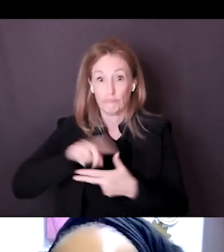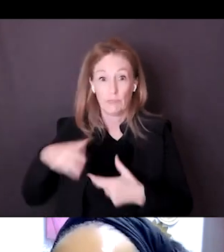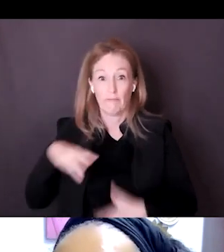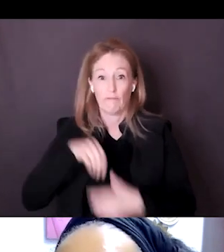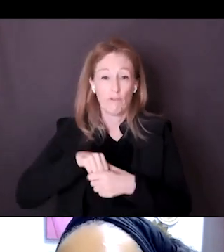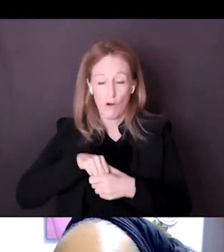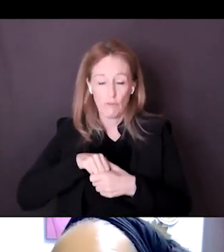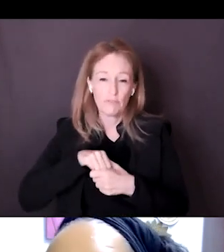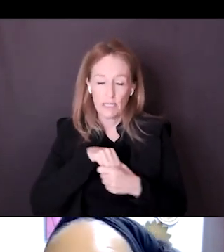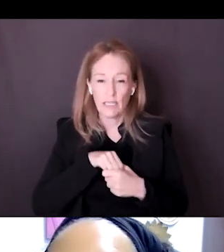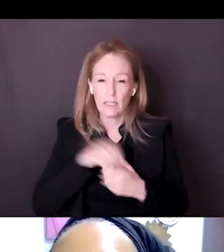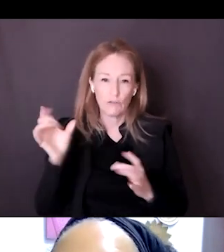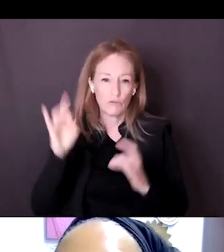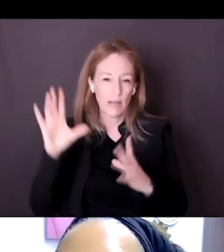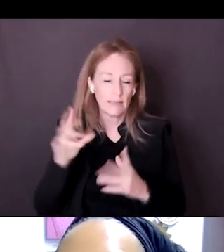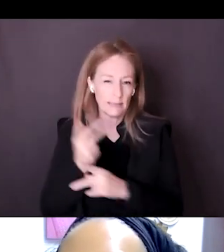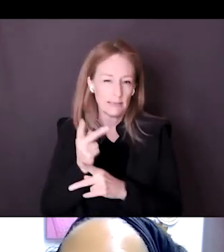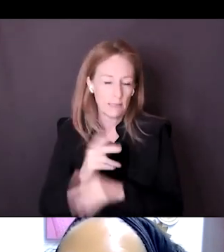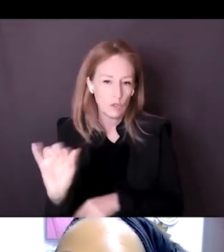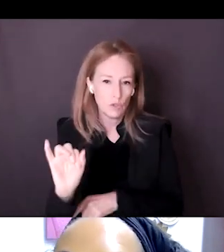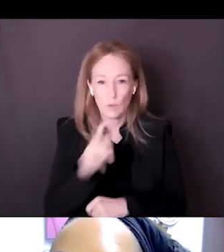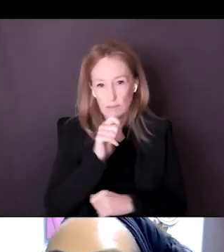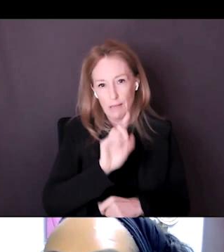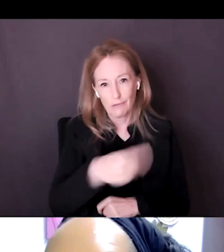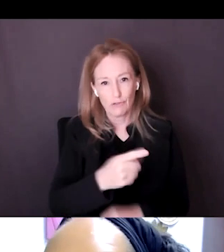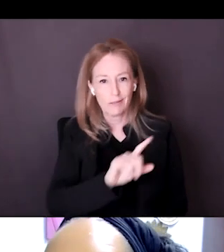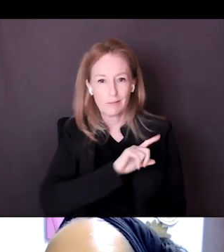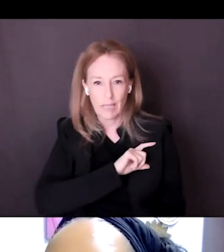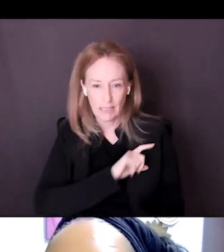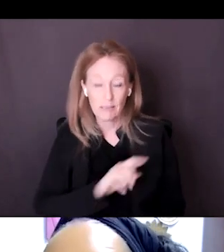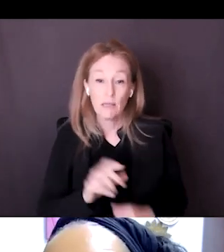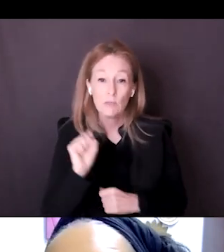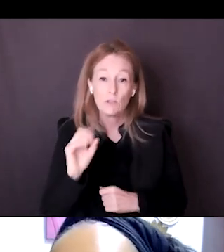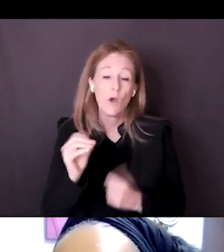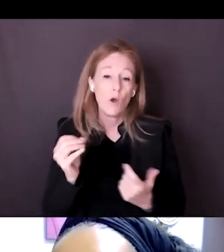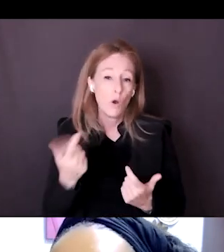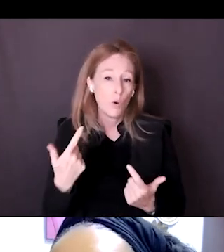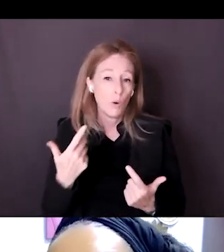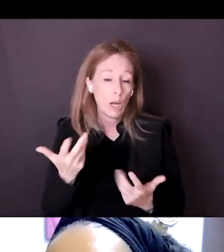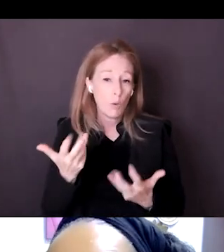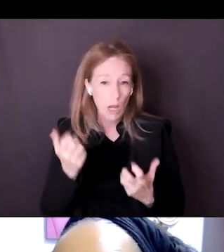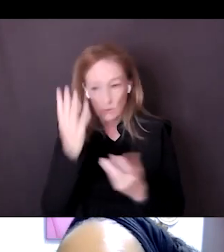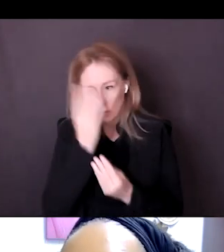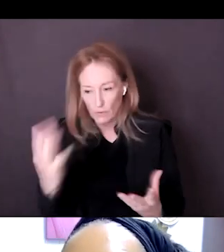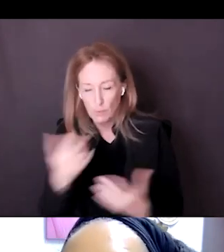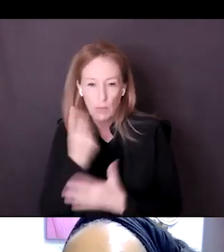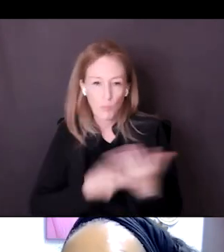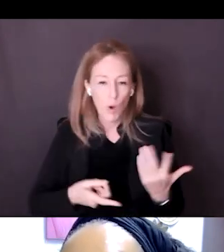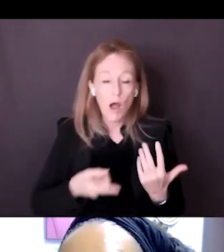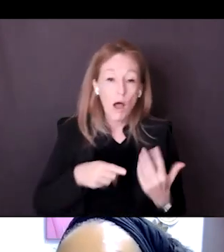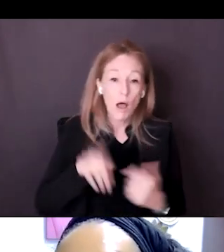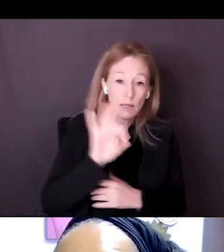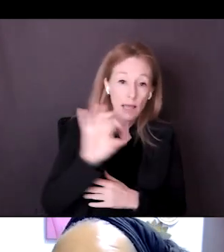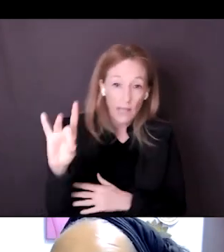JUST POLICE. WE WANT TO INFORM THEM OF WHAT 988 IS AND HOW IT CAN